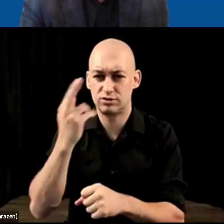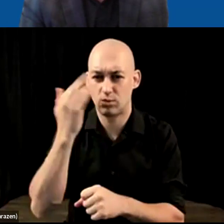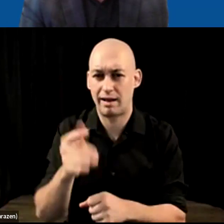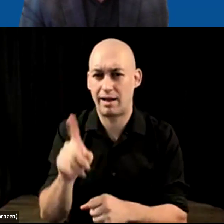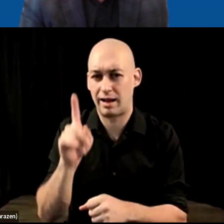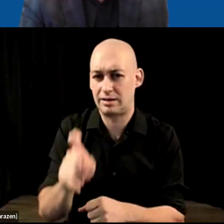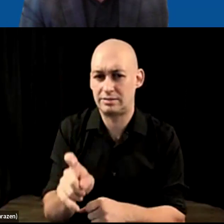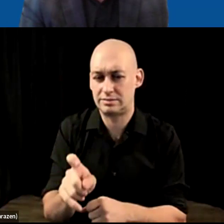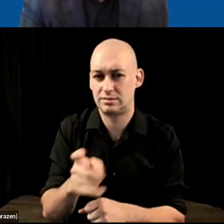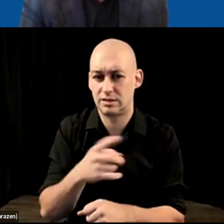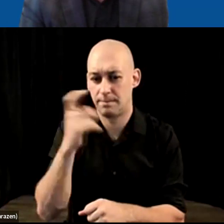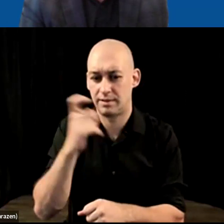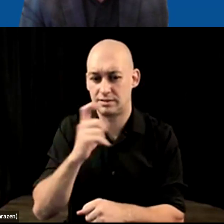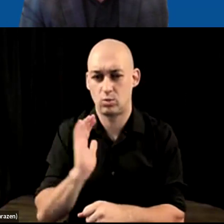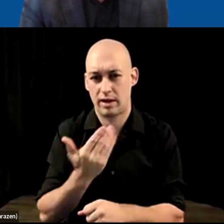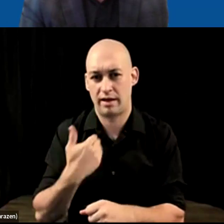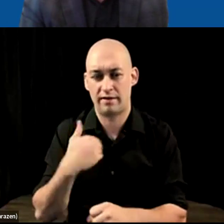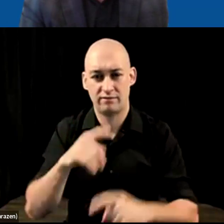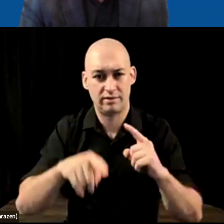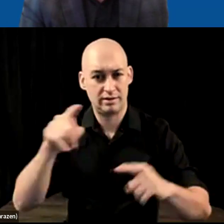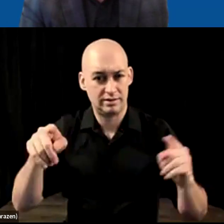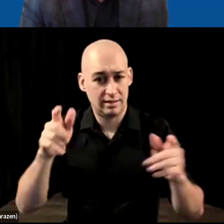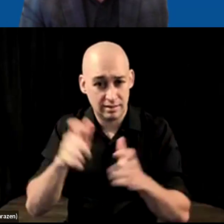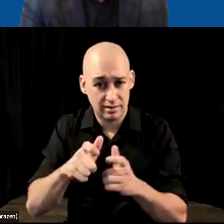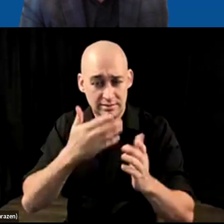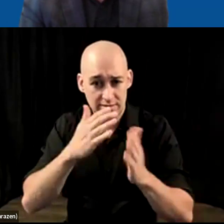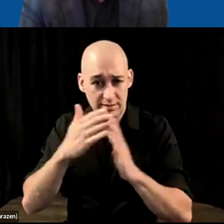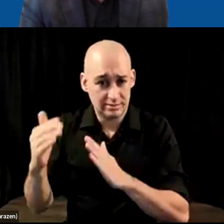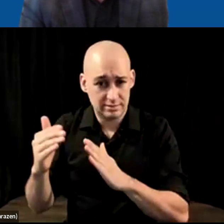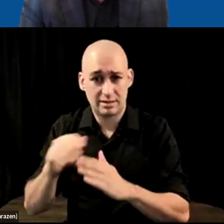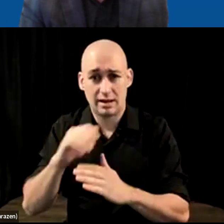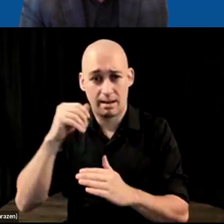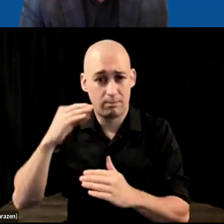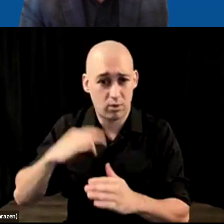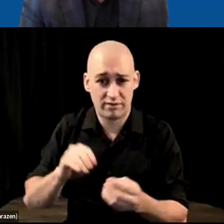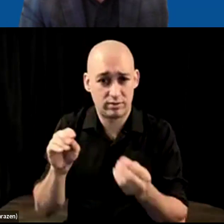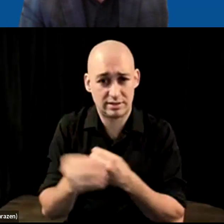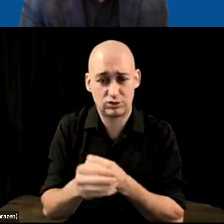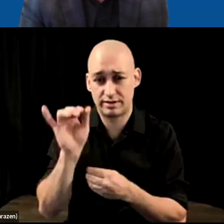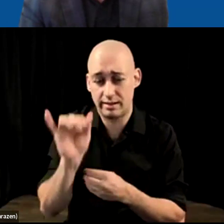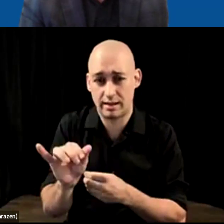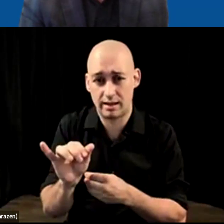we do have a variety of small cities and also small nonprofit organizations that are excited to